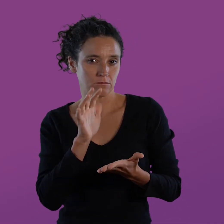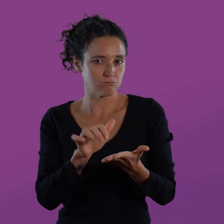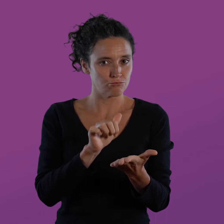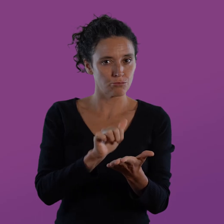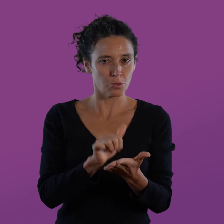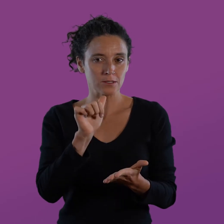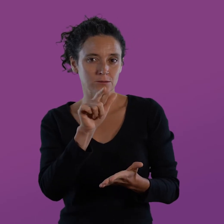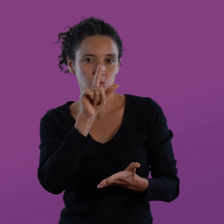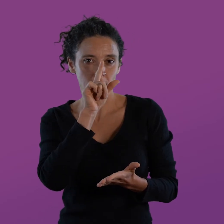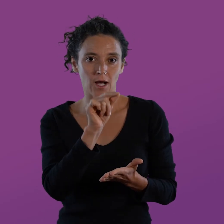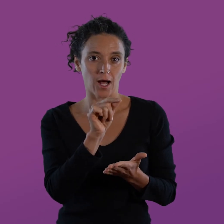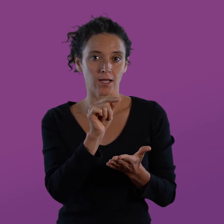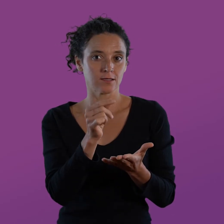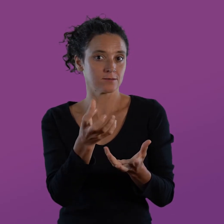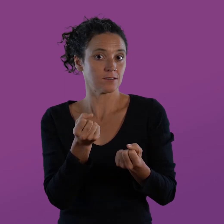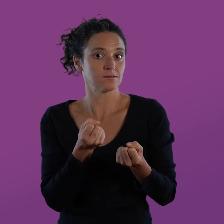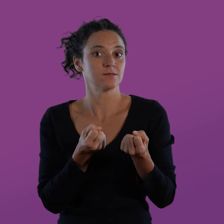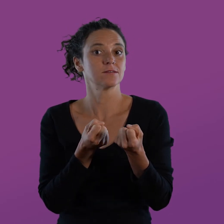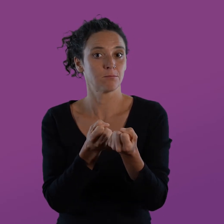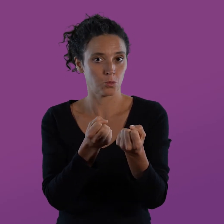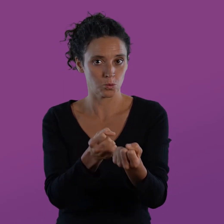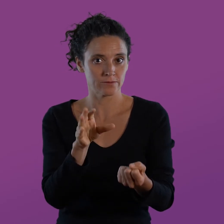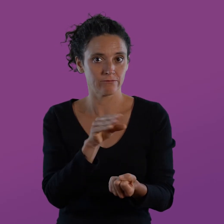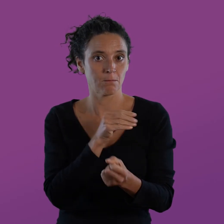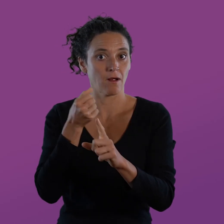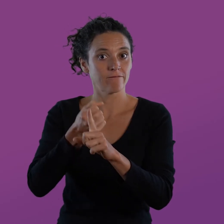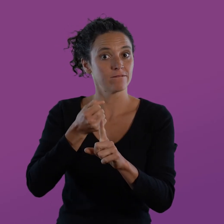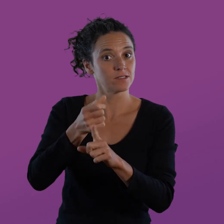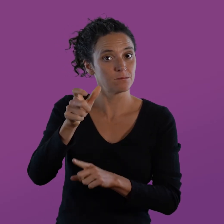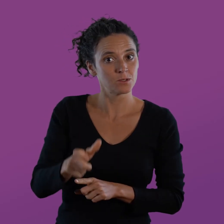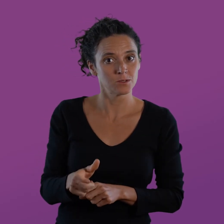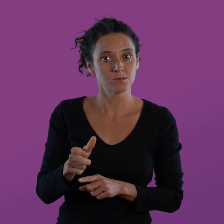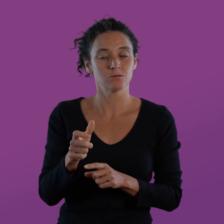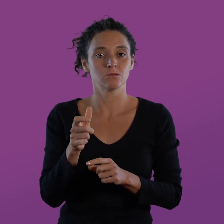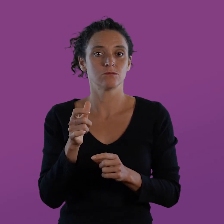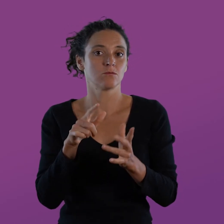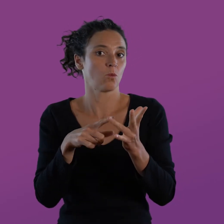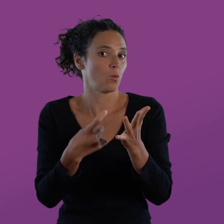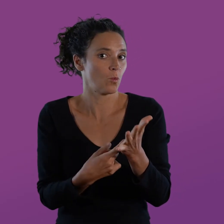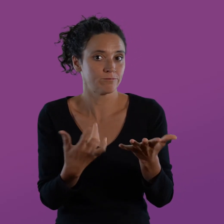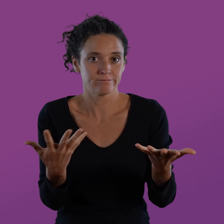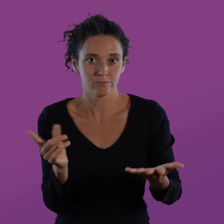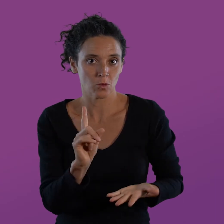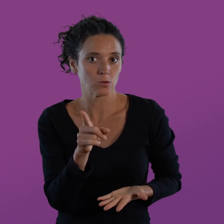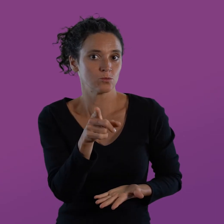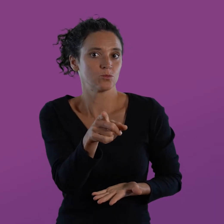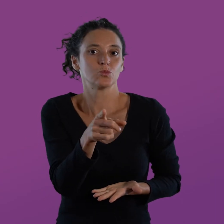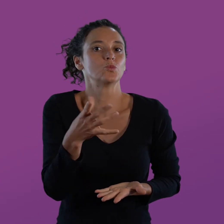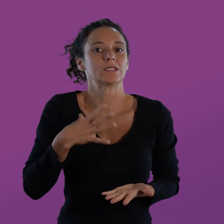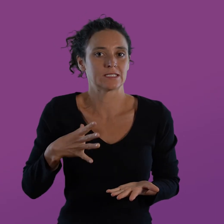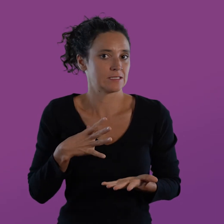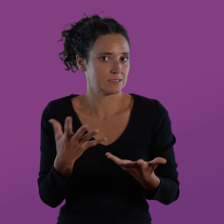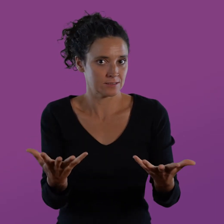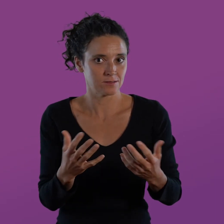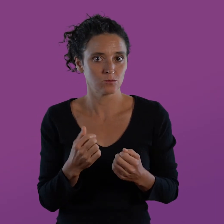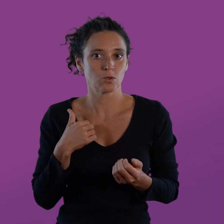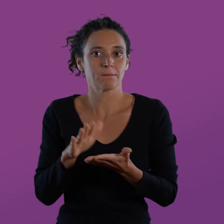Where appropriate, people who wish to contribute to the Royal Commission will be supported, including through independent advocacy or the supports of their choice.